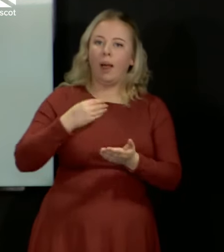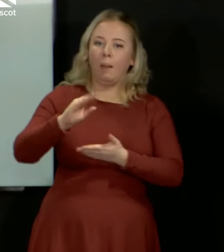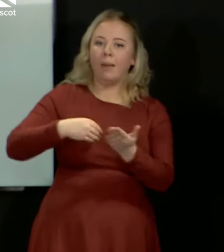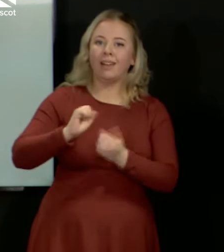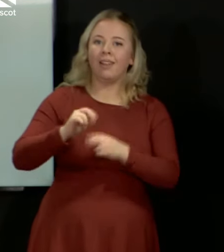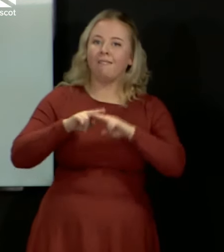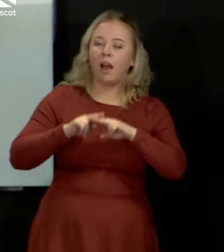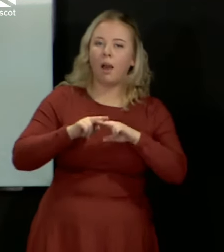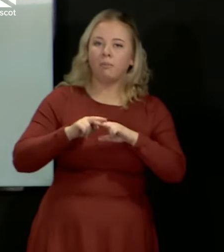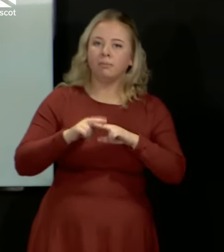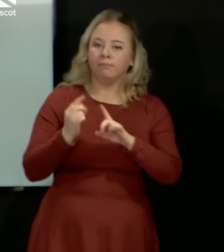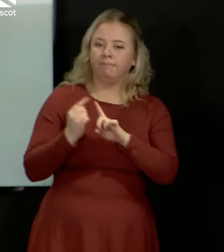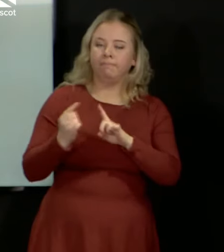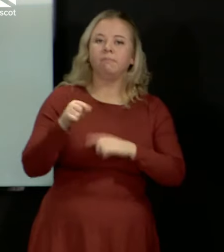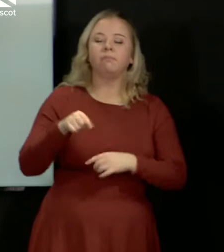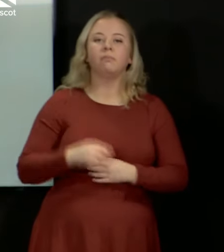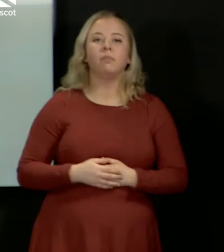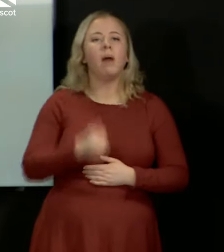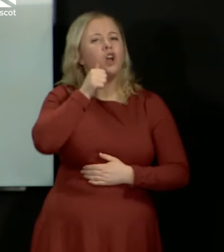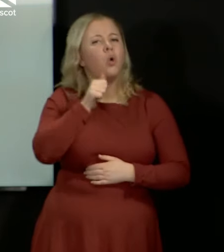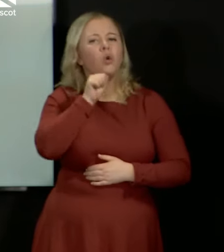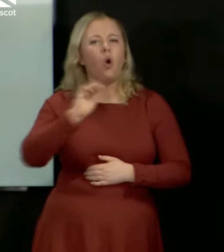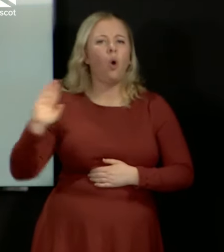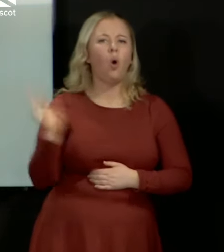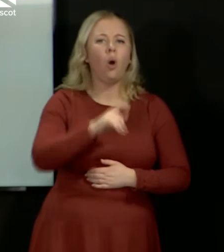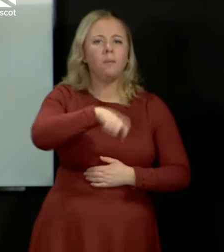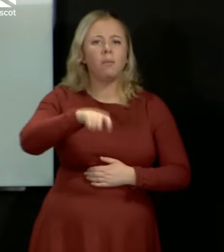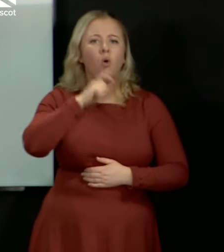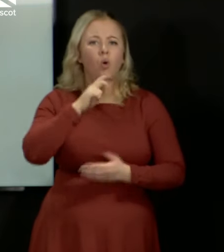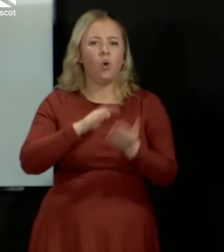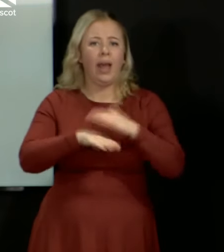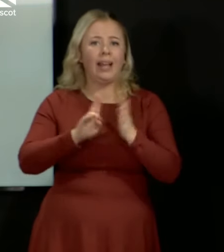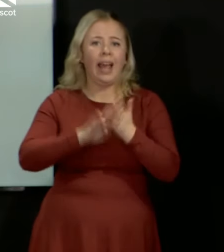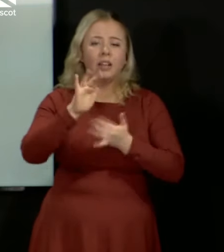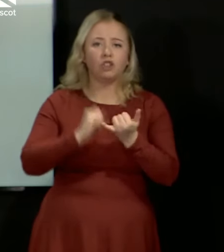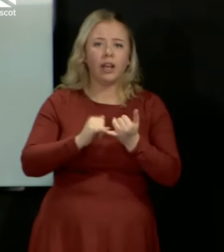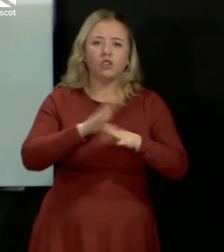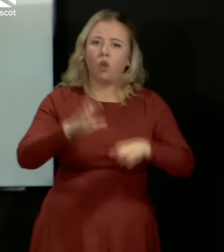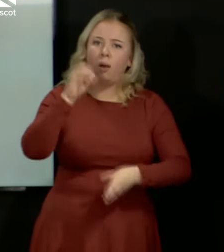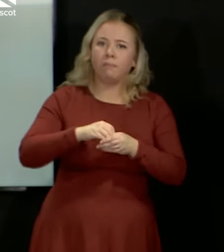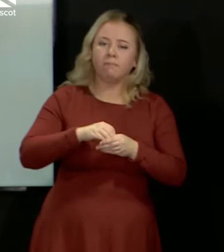scheme and I want to ensure that they and temporary NHS bank and NHS locum